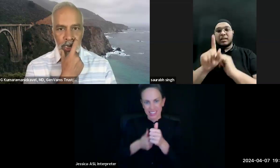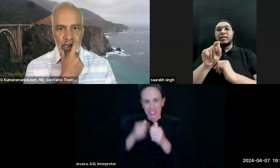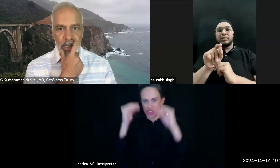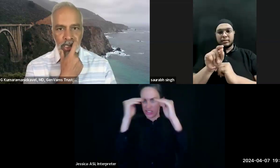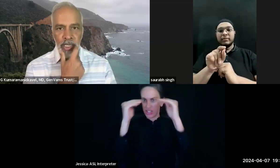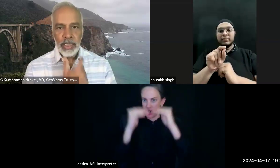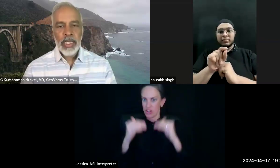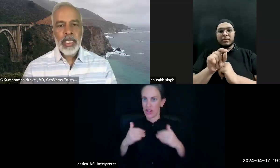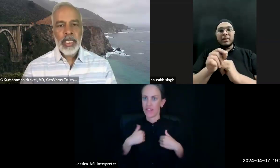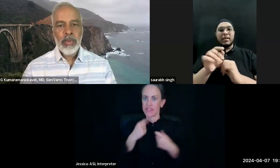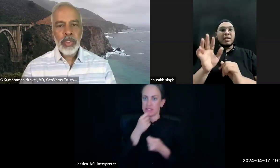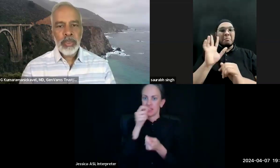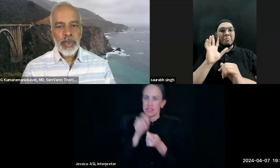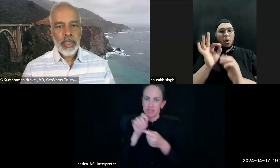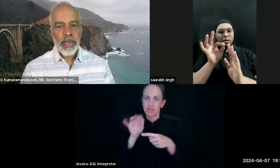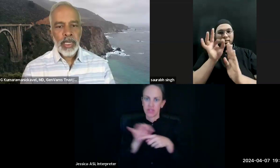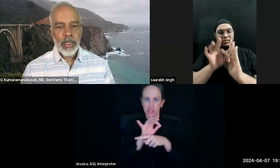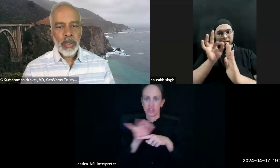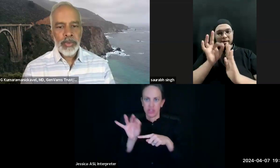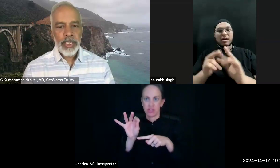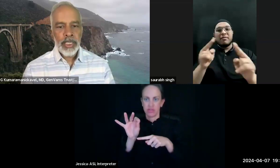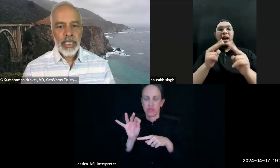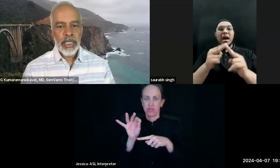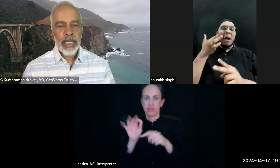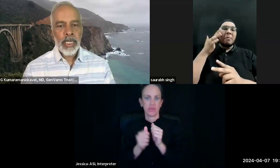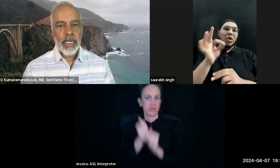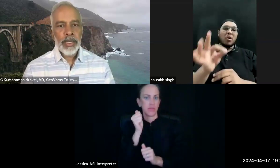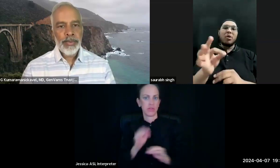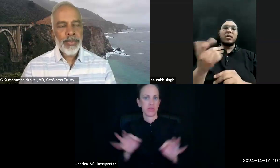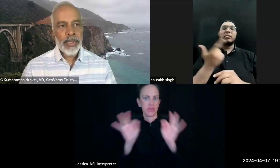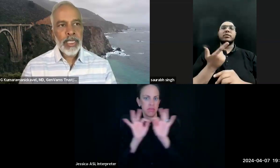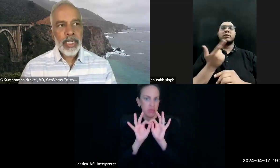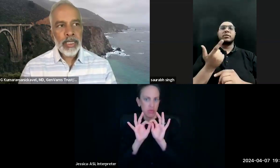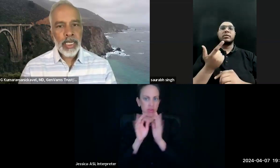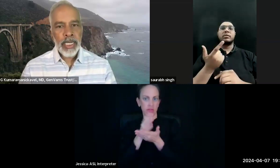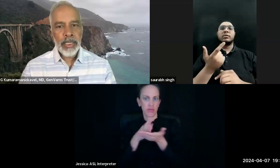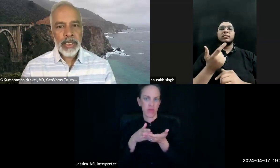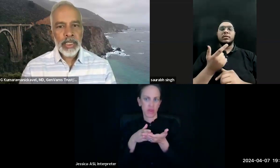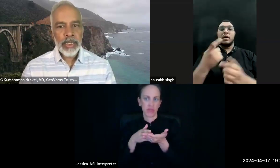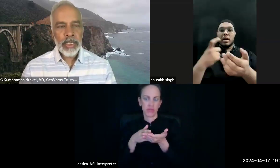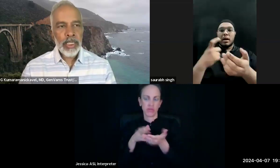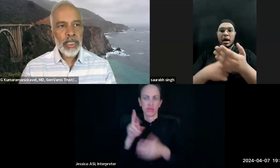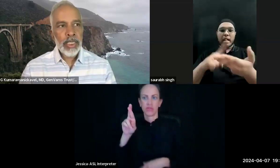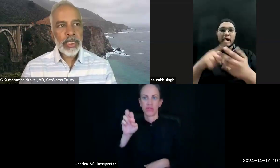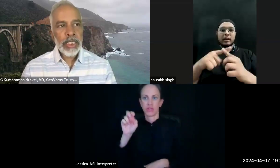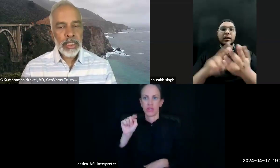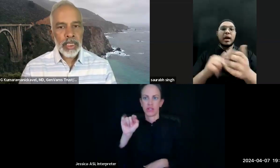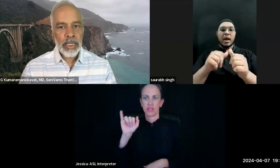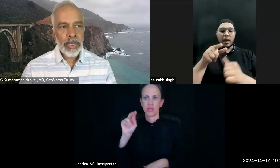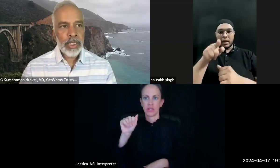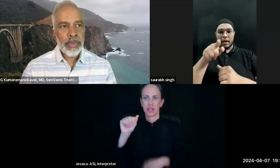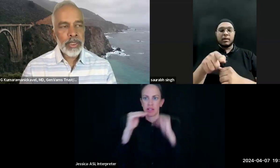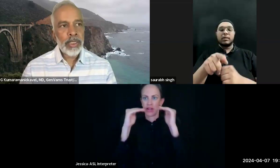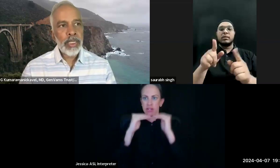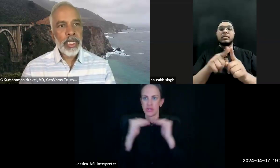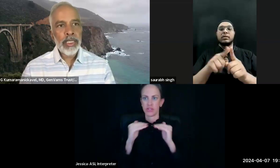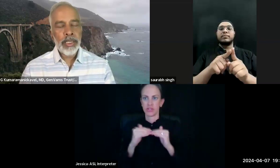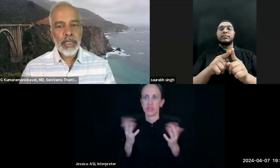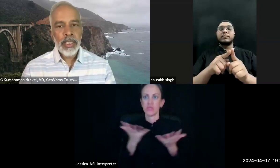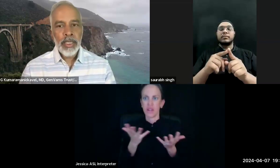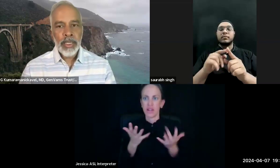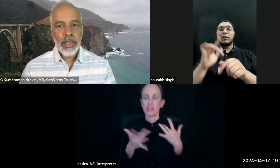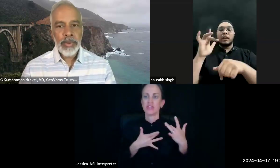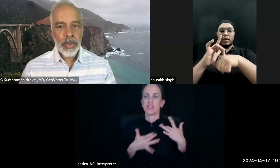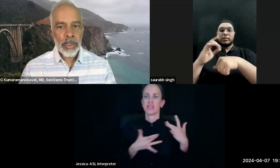And the most important part of the retinal layers is the sensory perception layer of rods